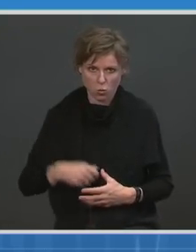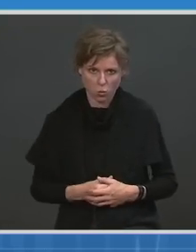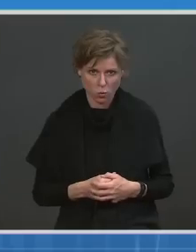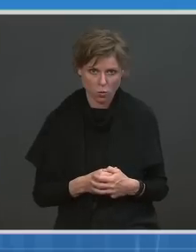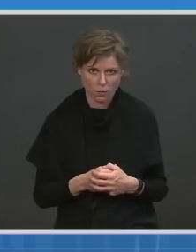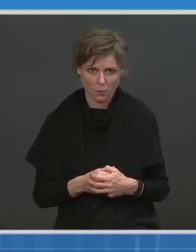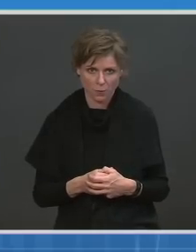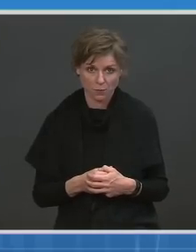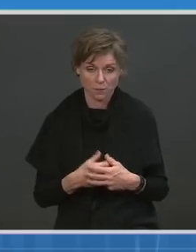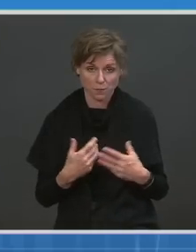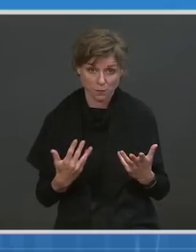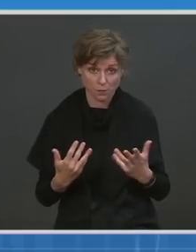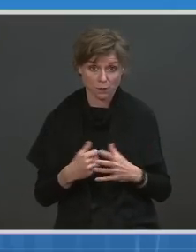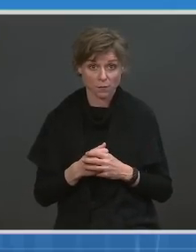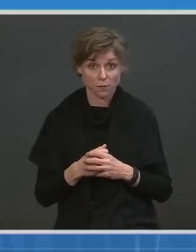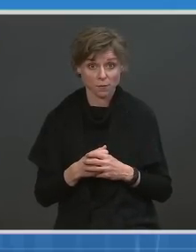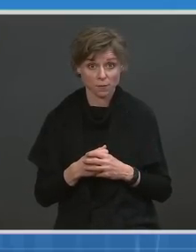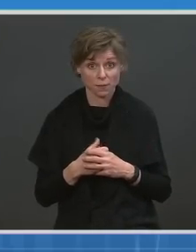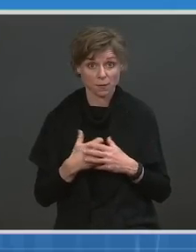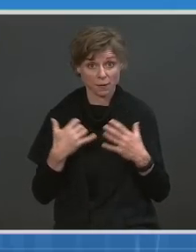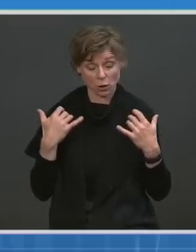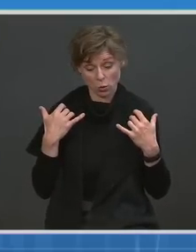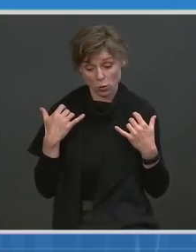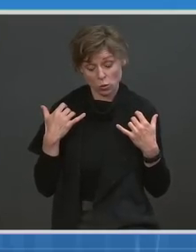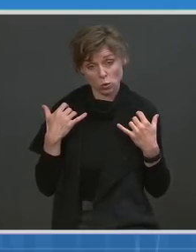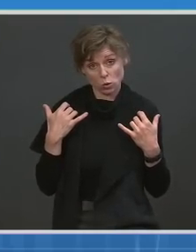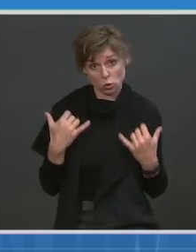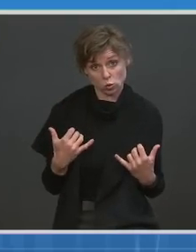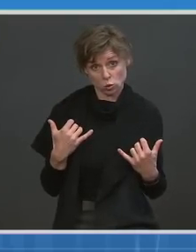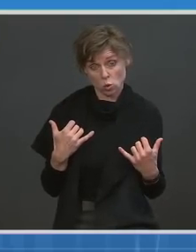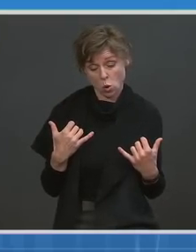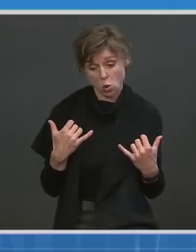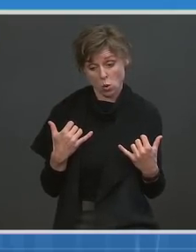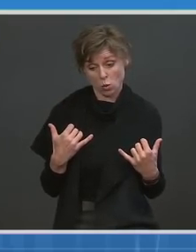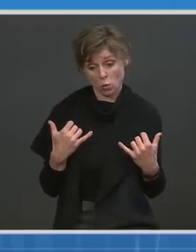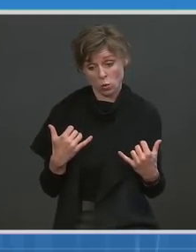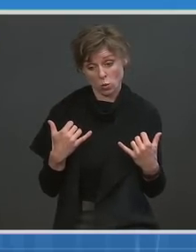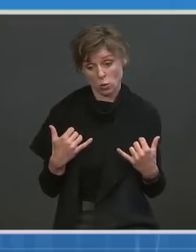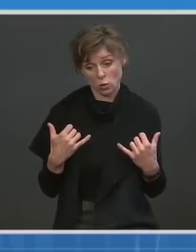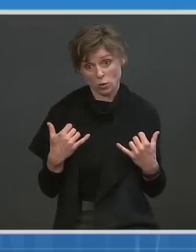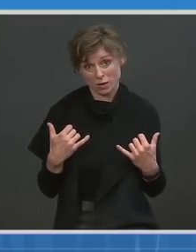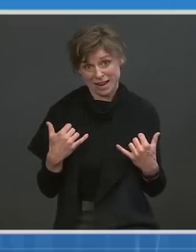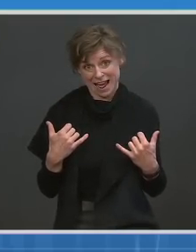So balancing the need to let the approval process of the AstraZeneca vaccine take place here in the U.S.,